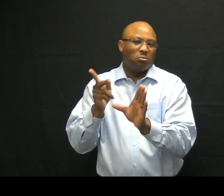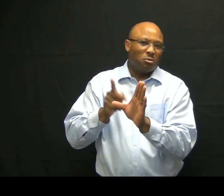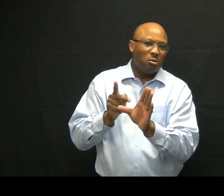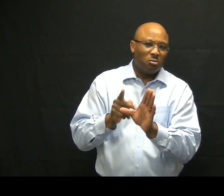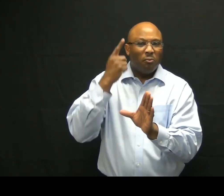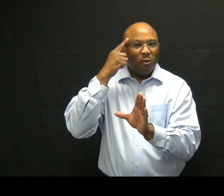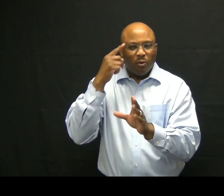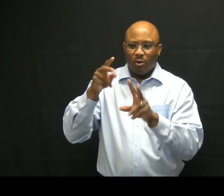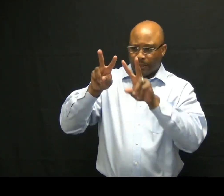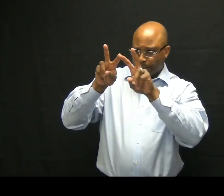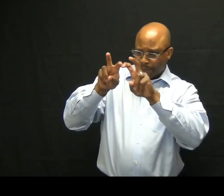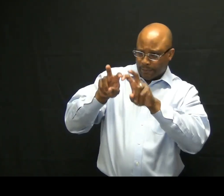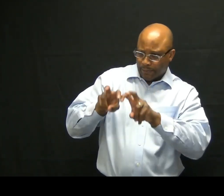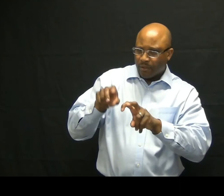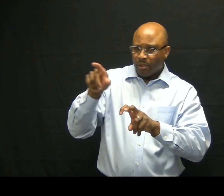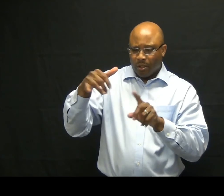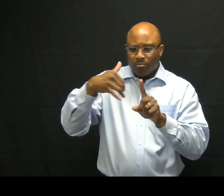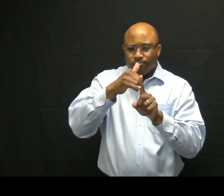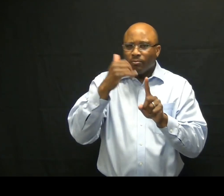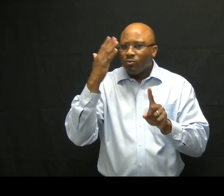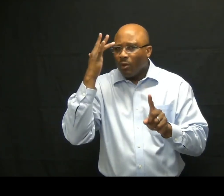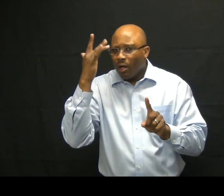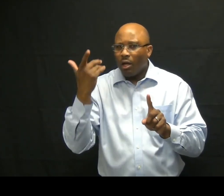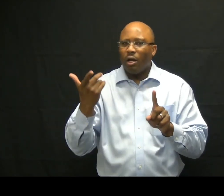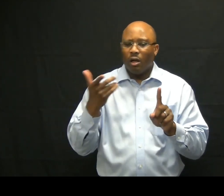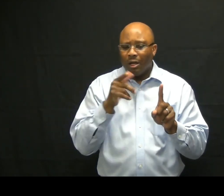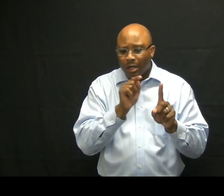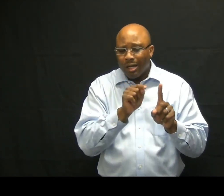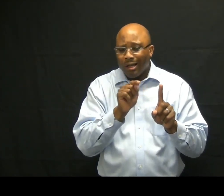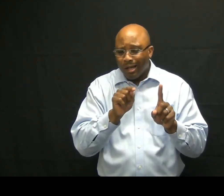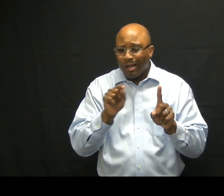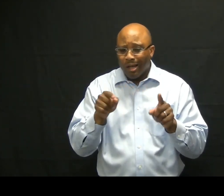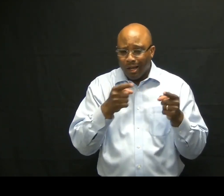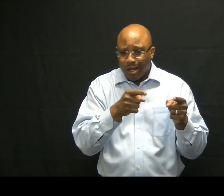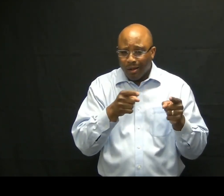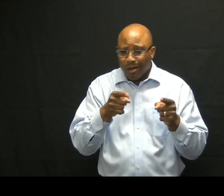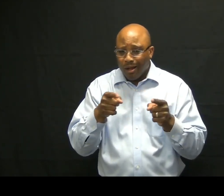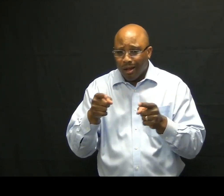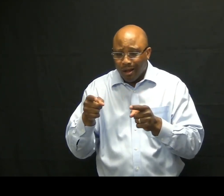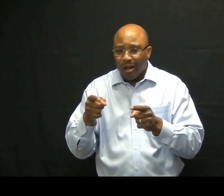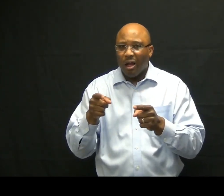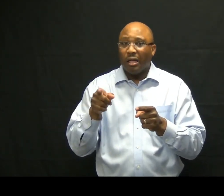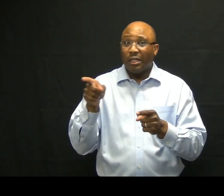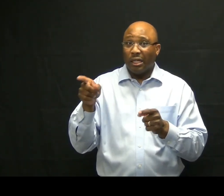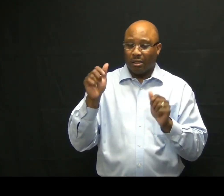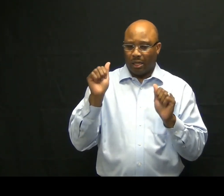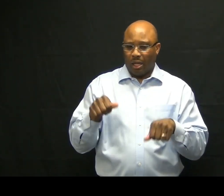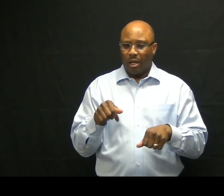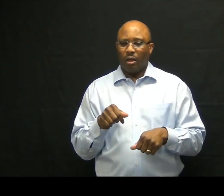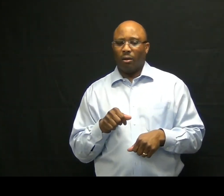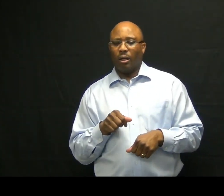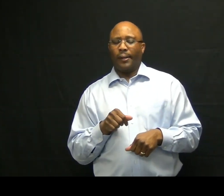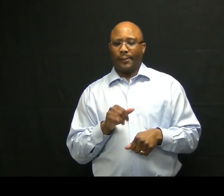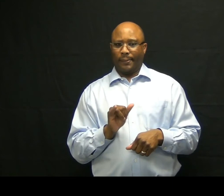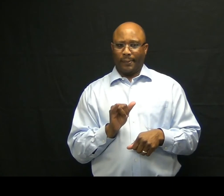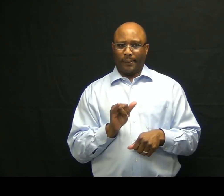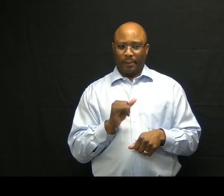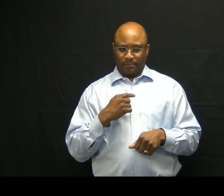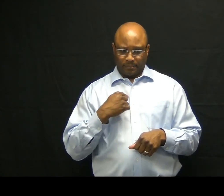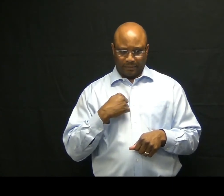to help to explain what is causing the bullying. Often, bullies are not even aware